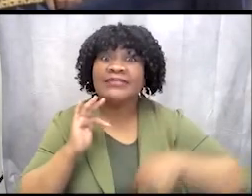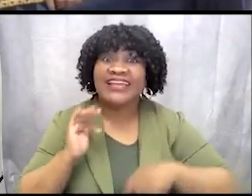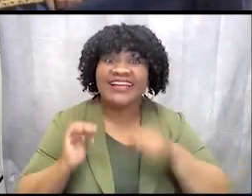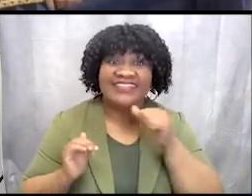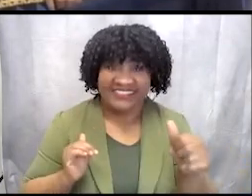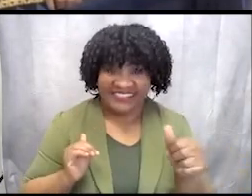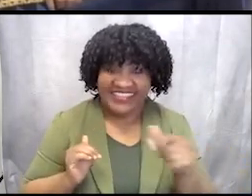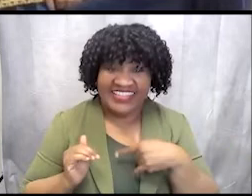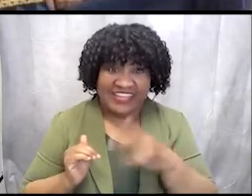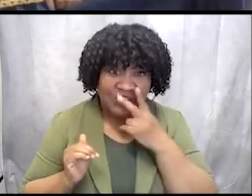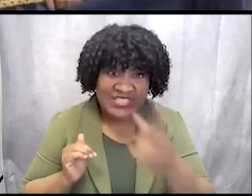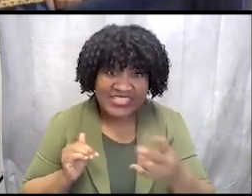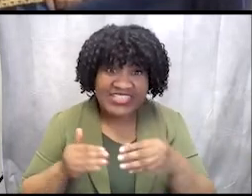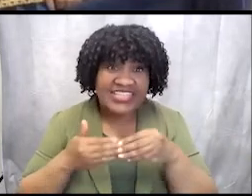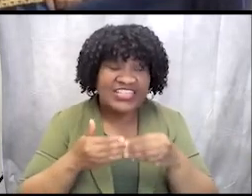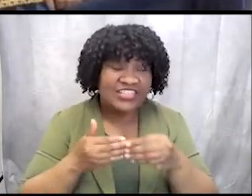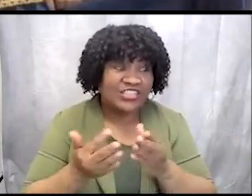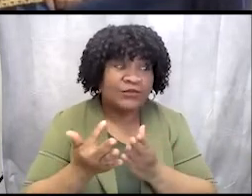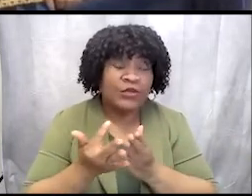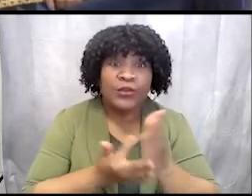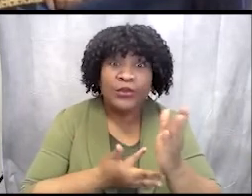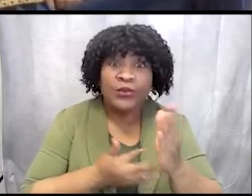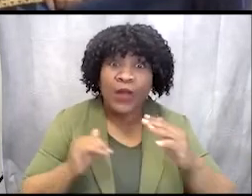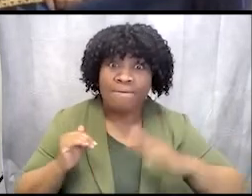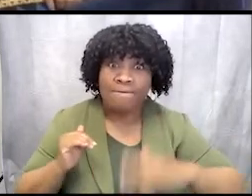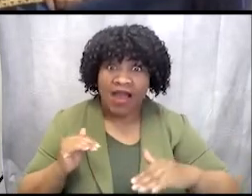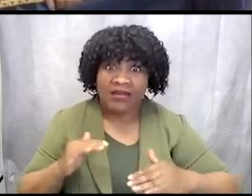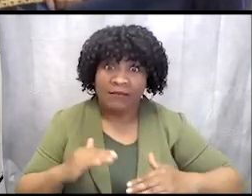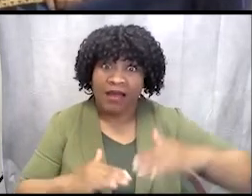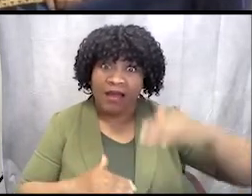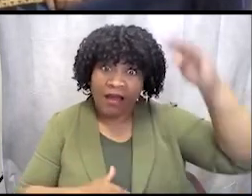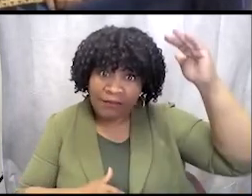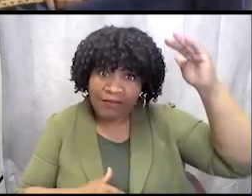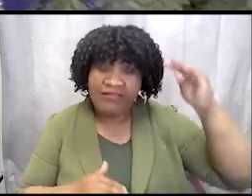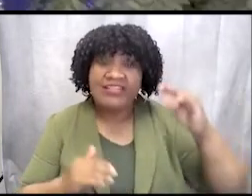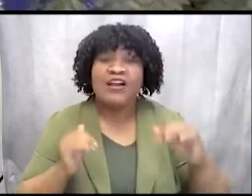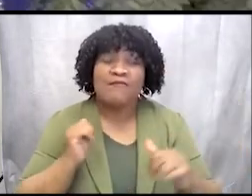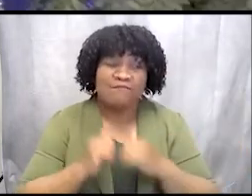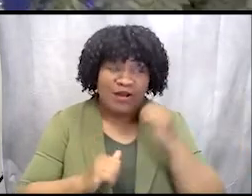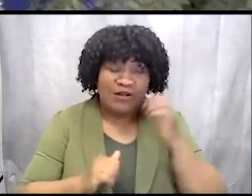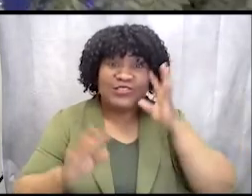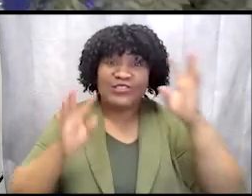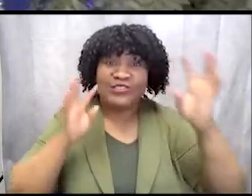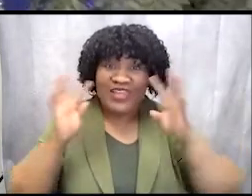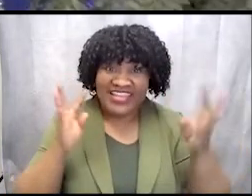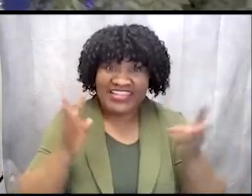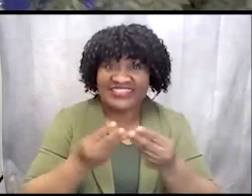That if you see leadership through the prism of the bottom-up, I believe that most creative solutions,